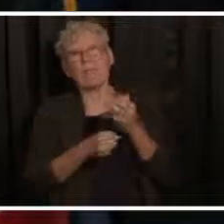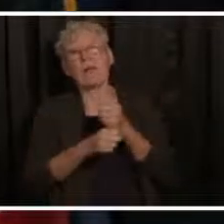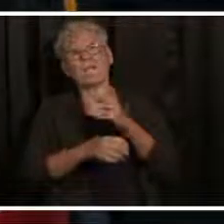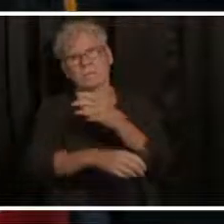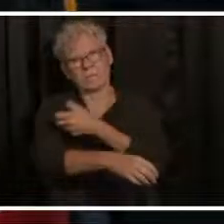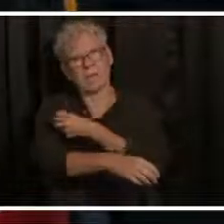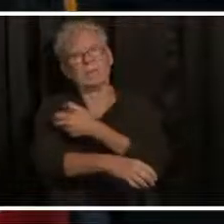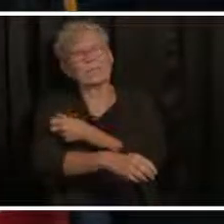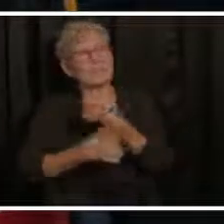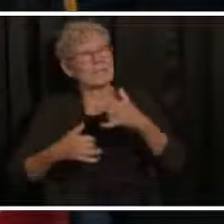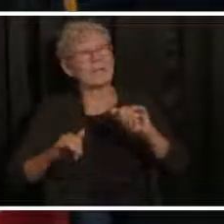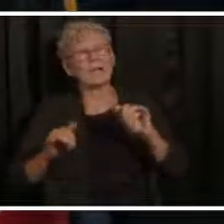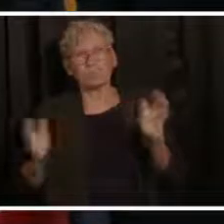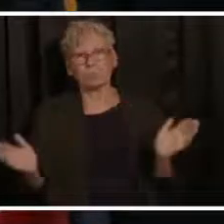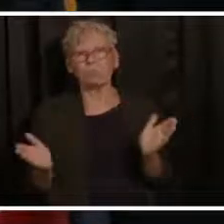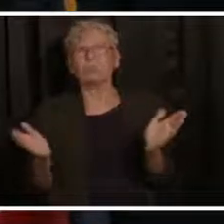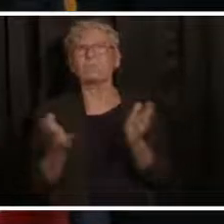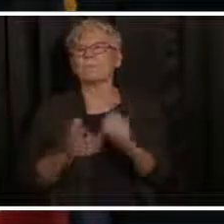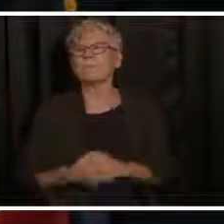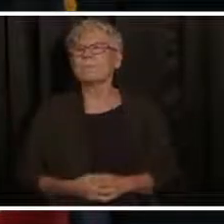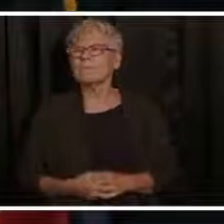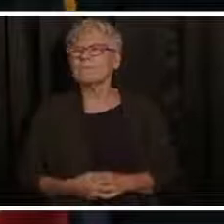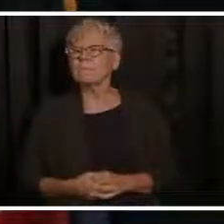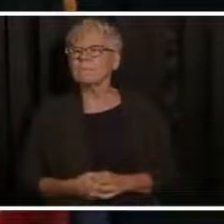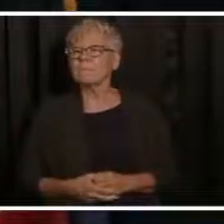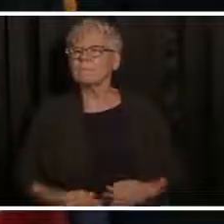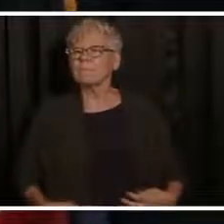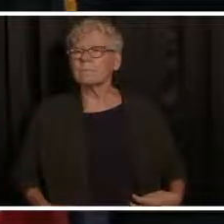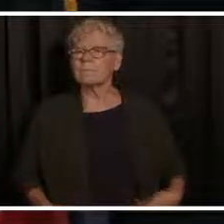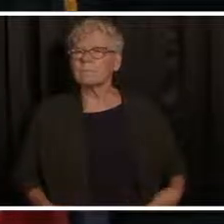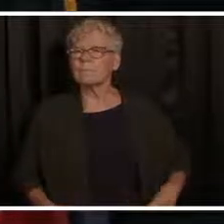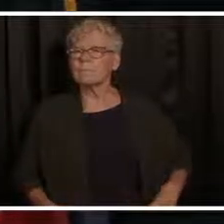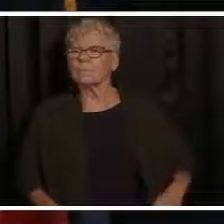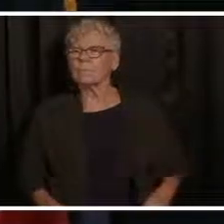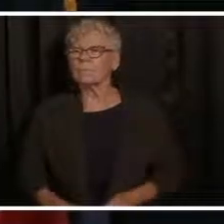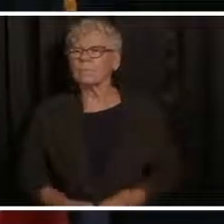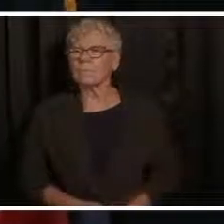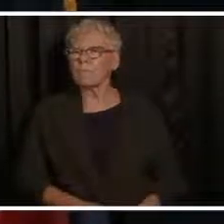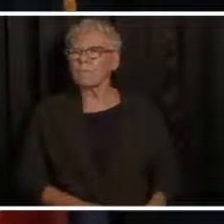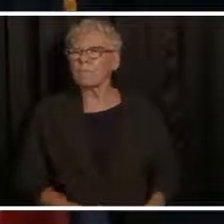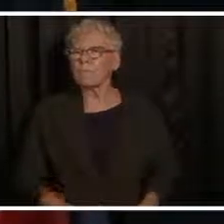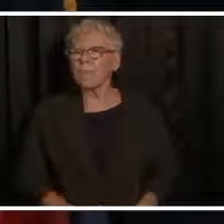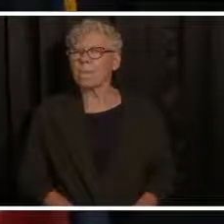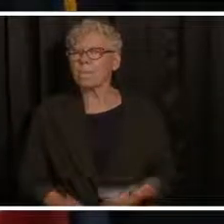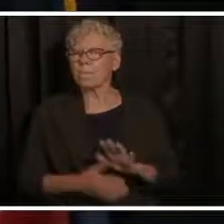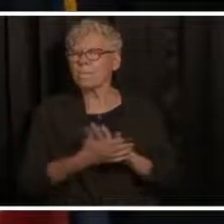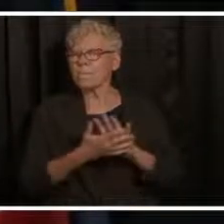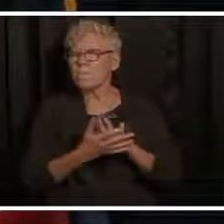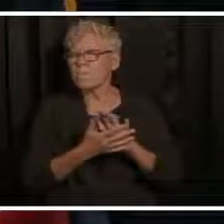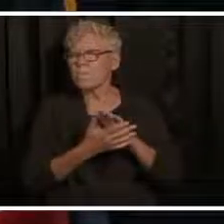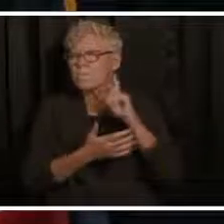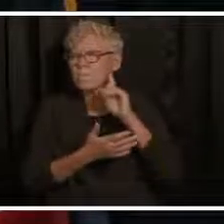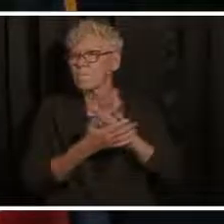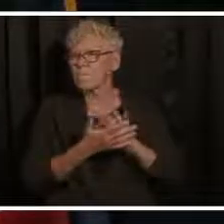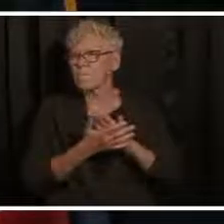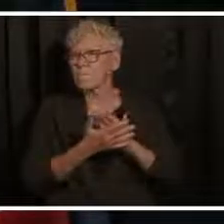unturned in doing that. It's really a full court press. Uh it's not any one thing. It's all of the above. Uh it's